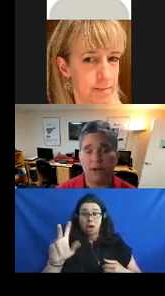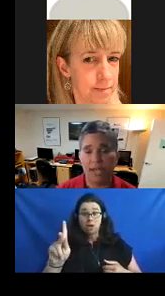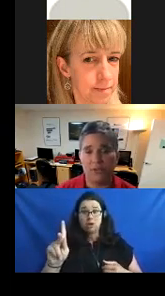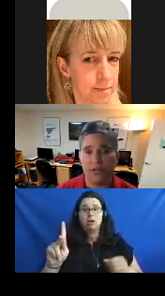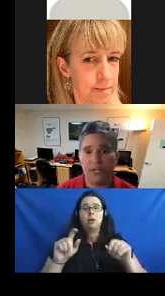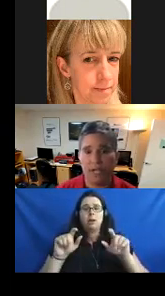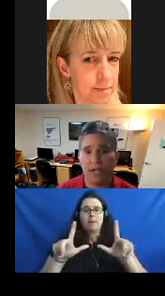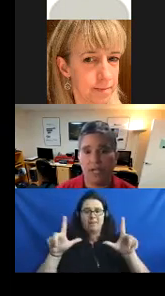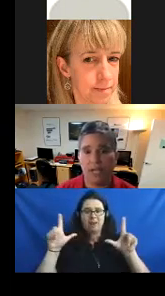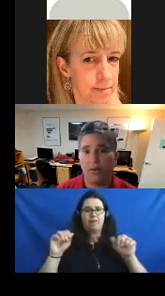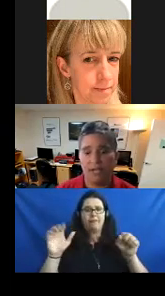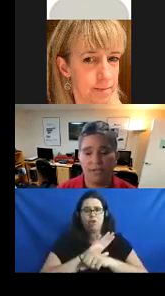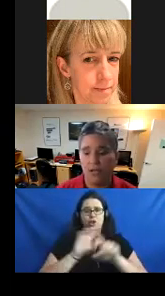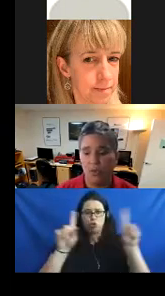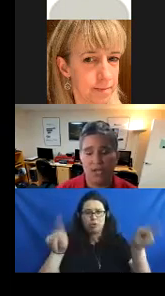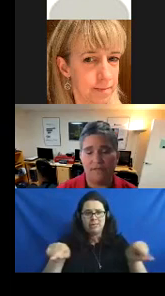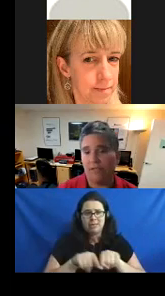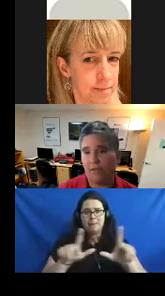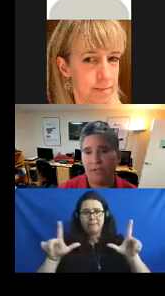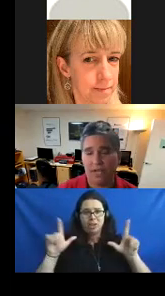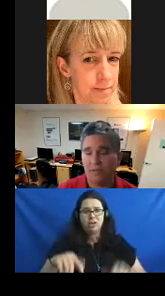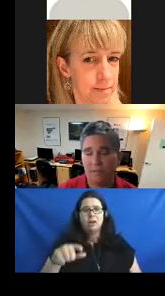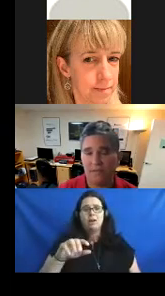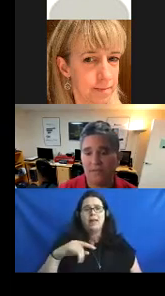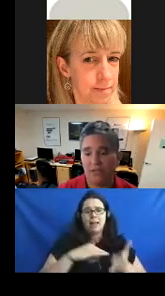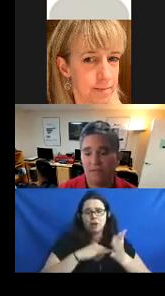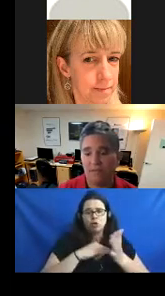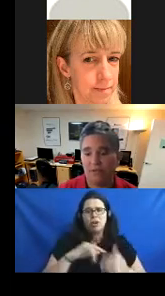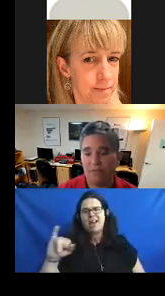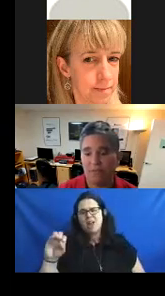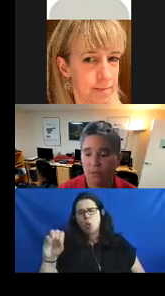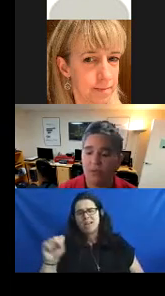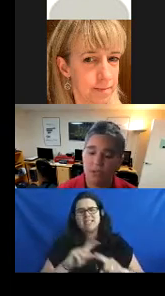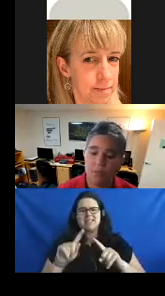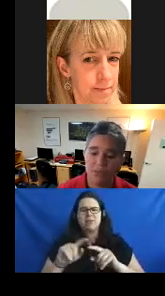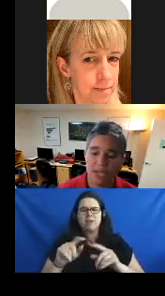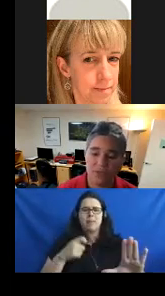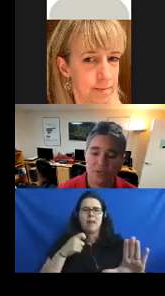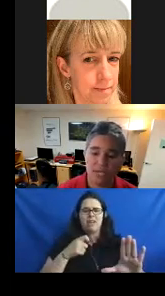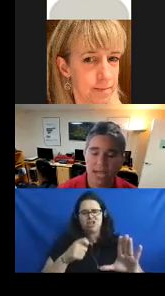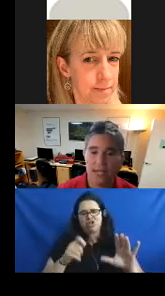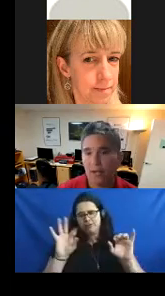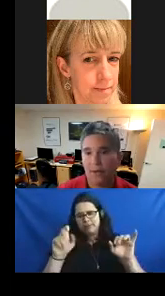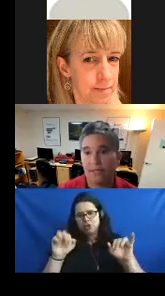IN ANDROID AND iOS, AND iPAD iOS HAVE